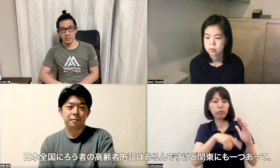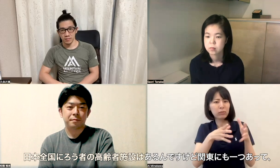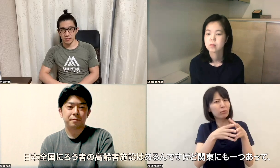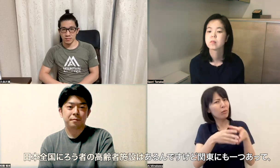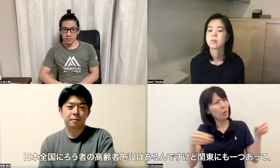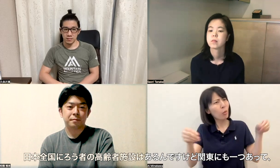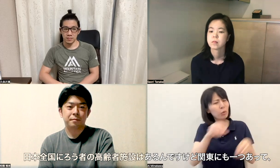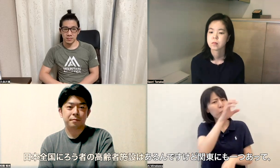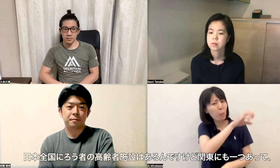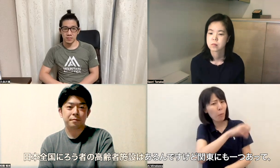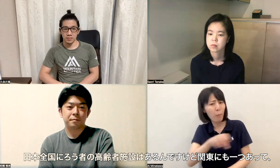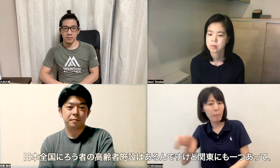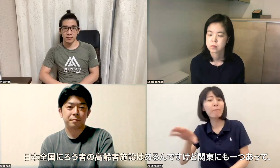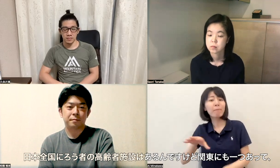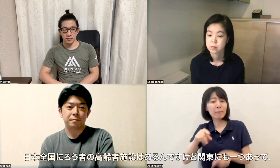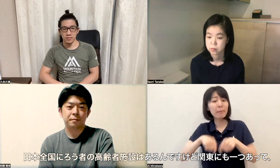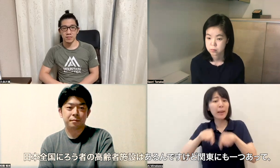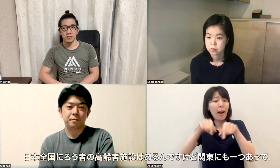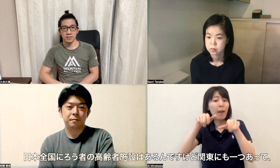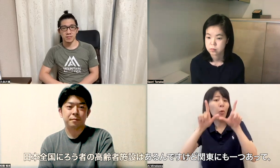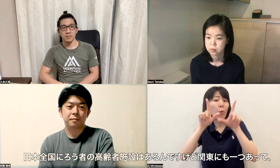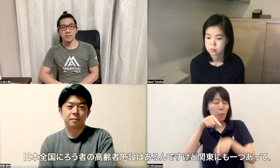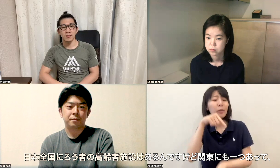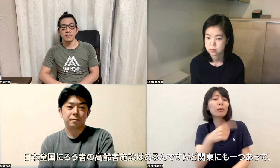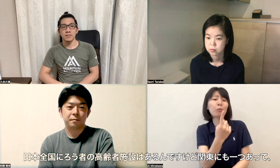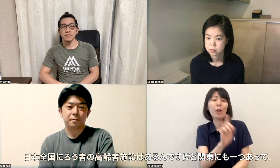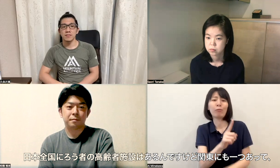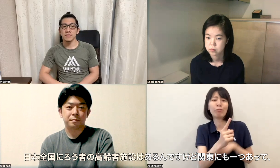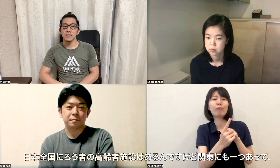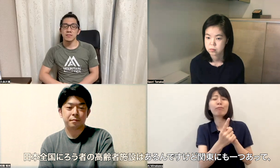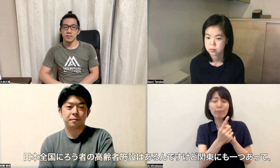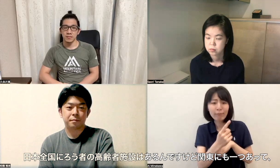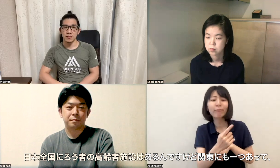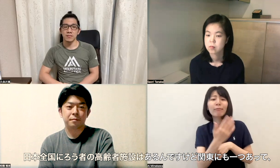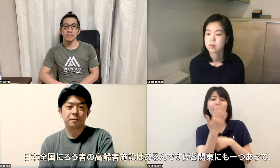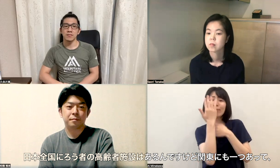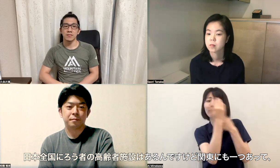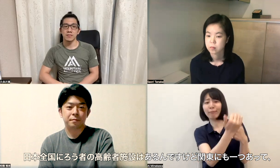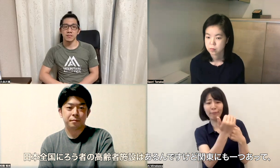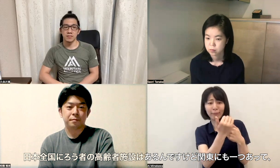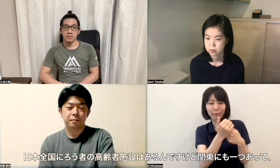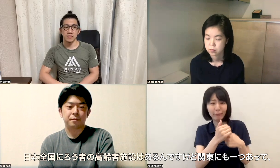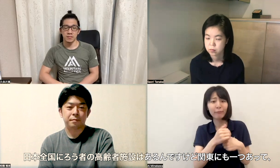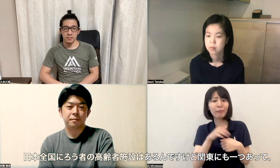There are some elderly facilities for deaf in Japan.